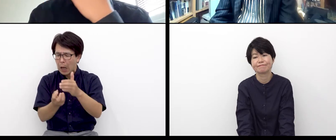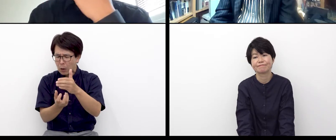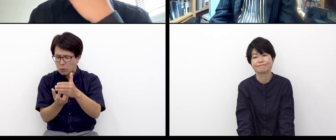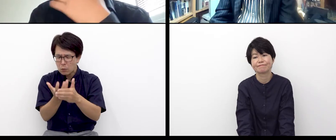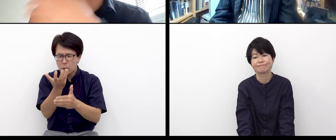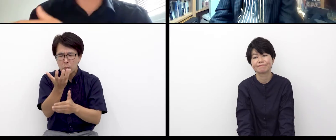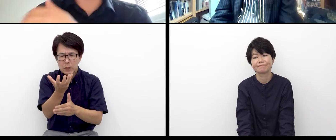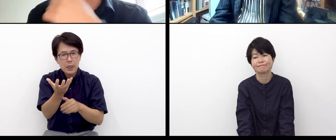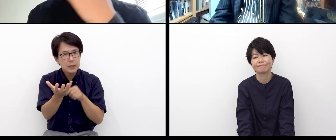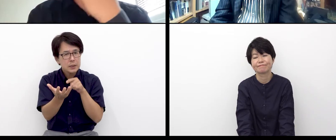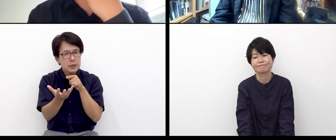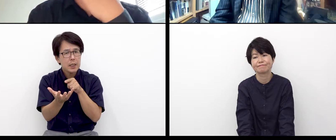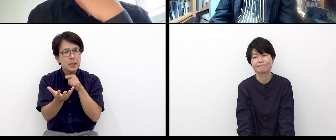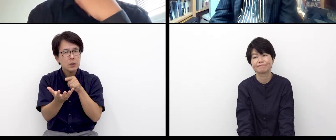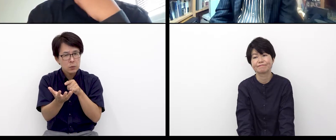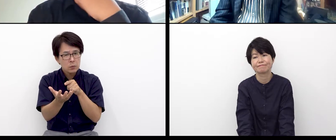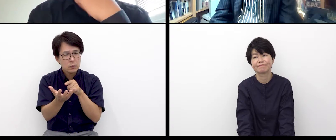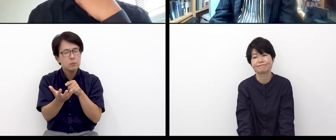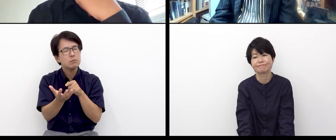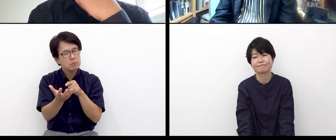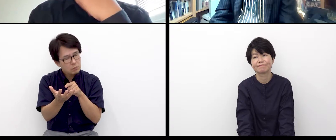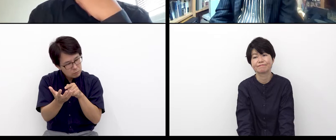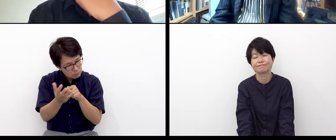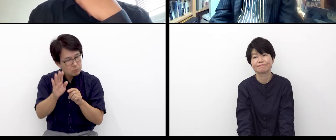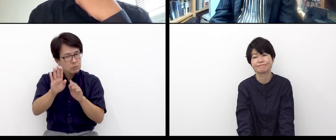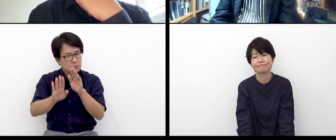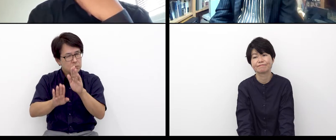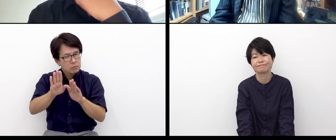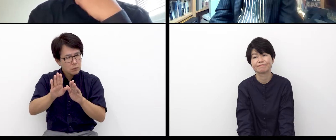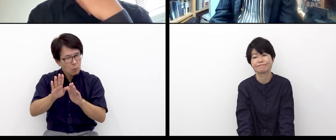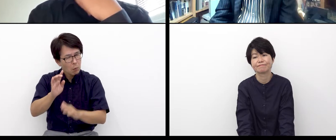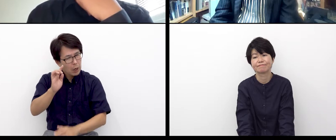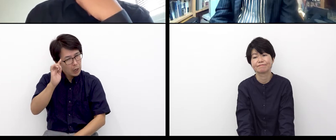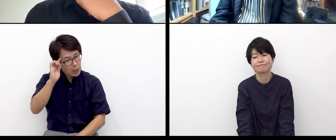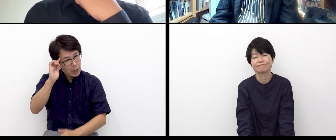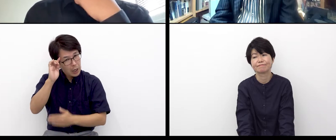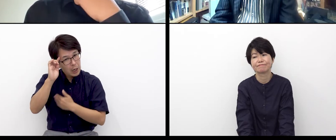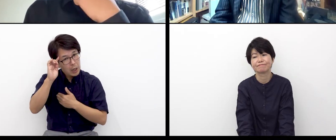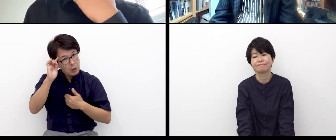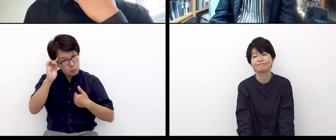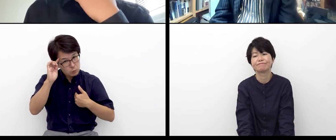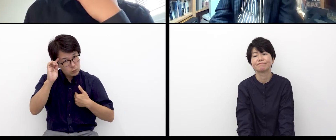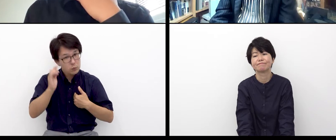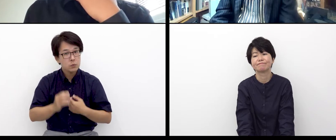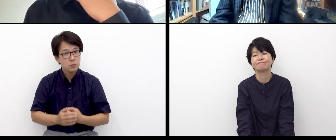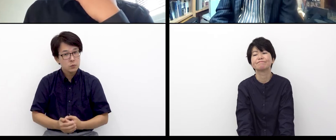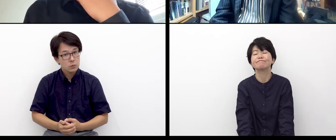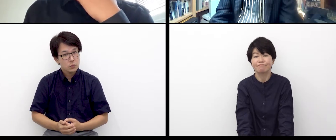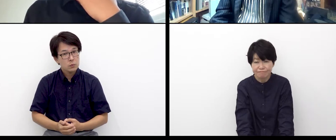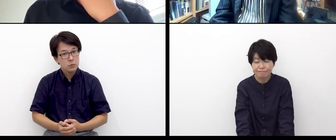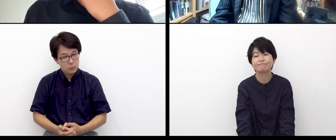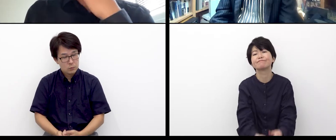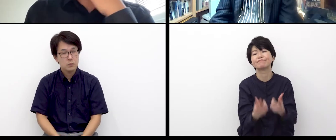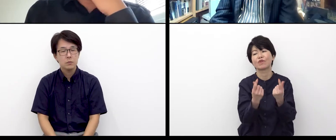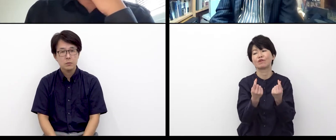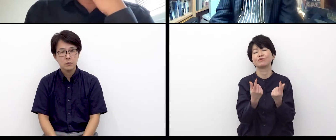those problems are made from the situation of current society?